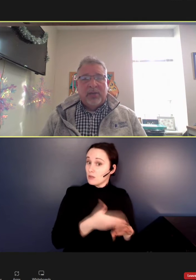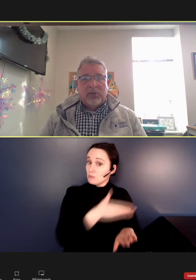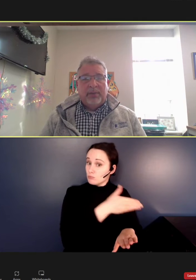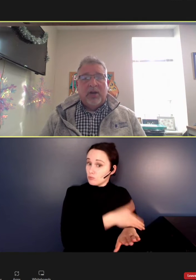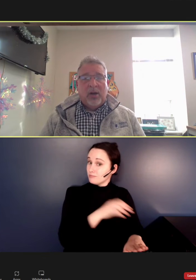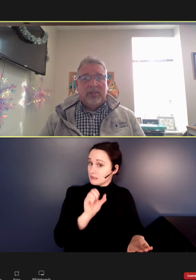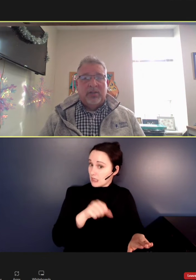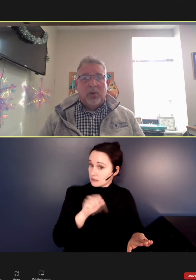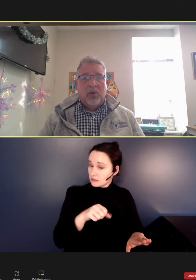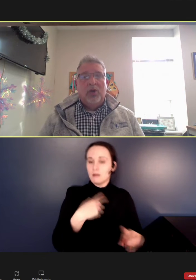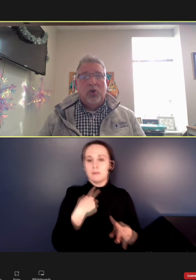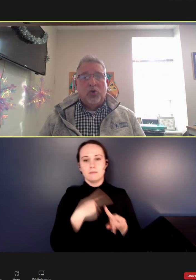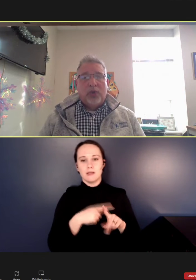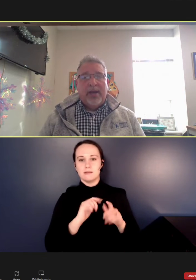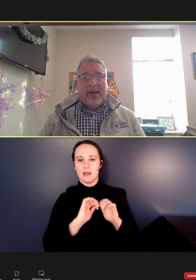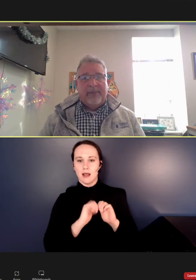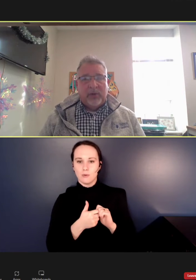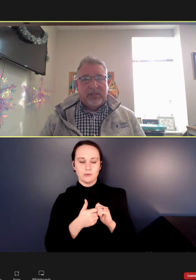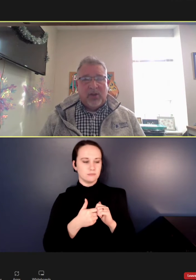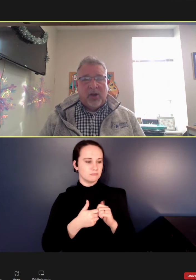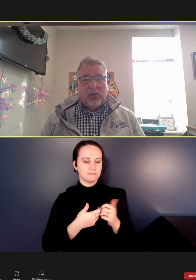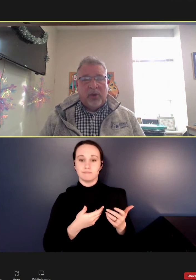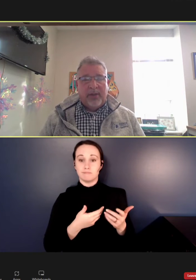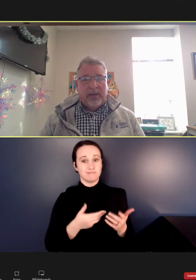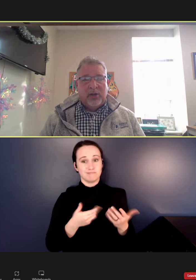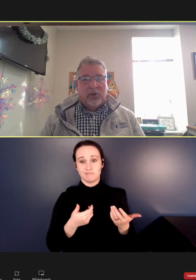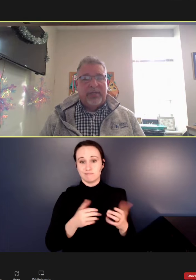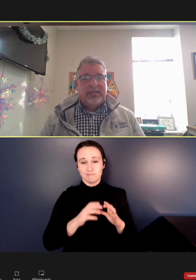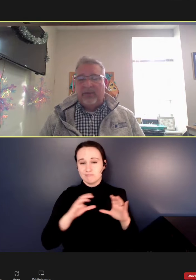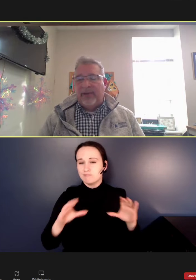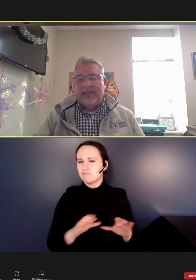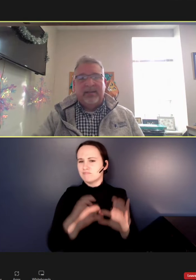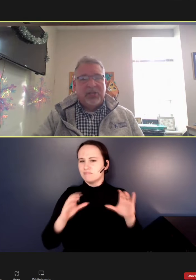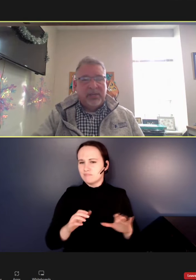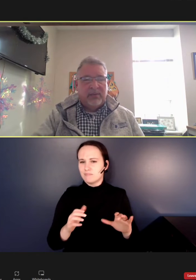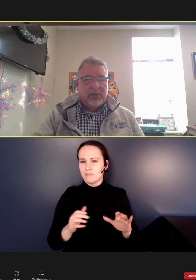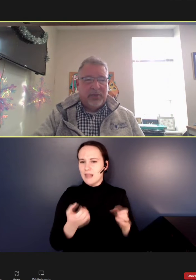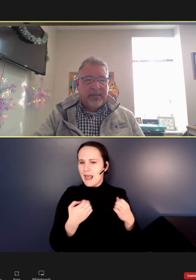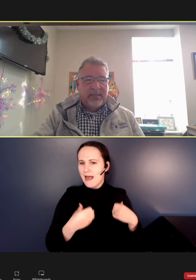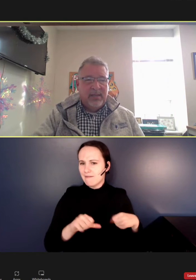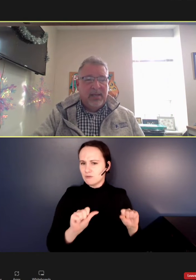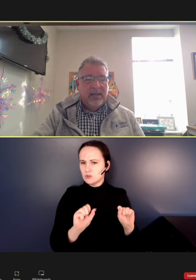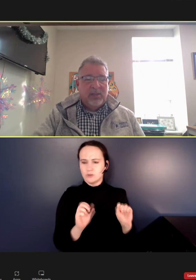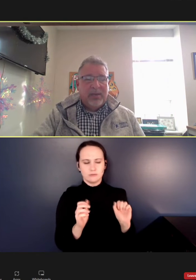measure but also great efforts on where they can increase their vaccination coverage rates. So,